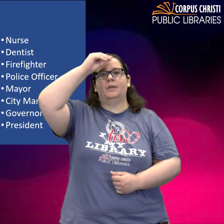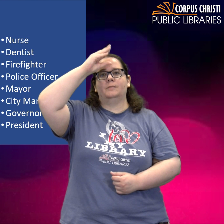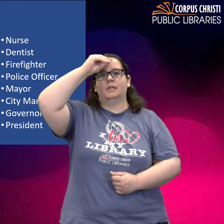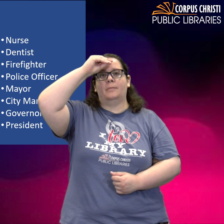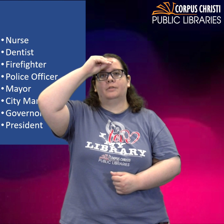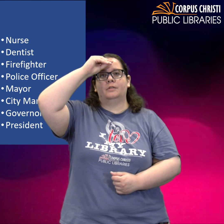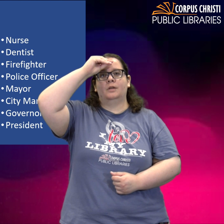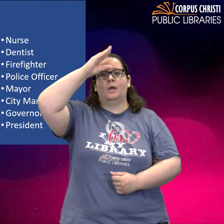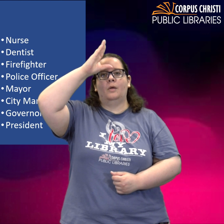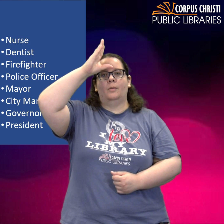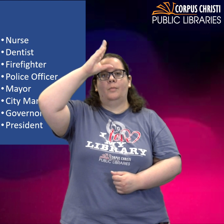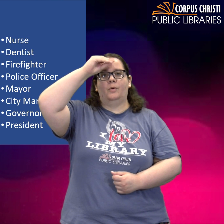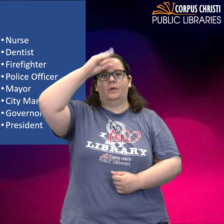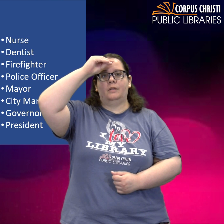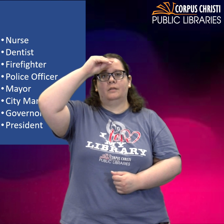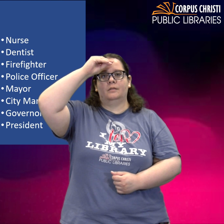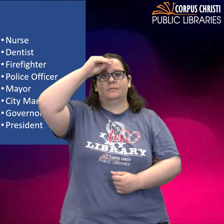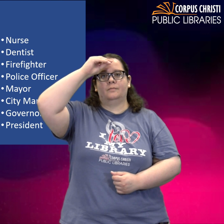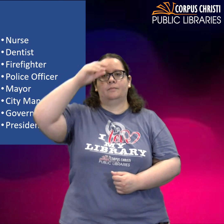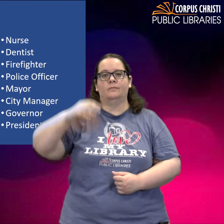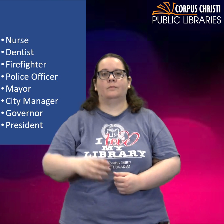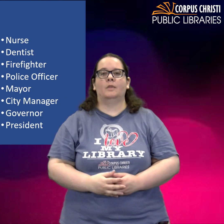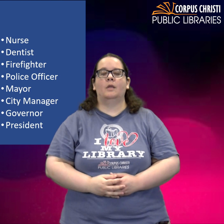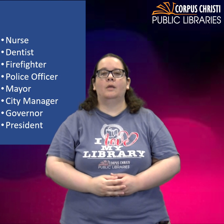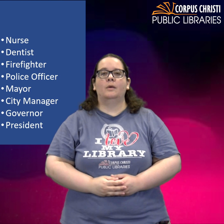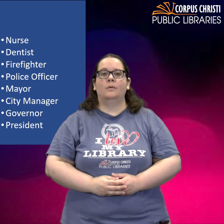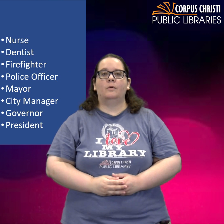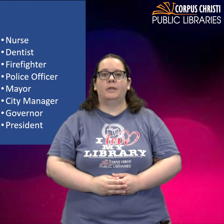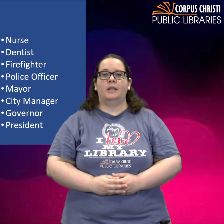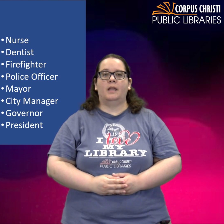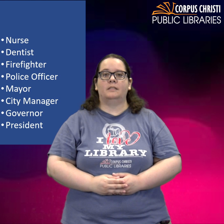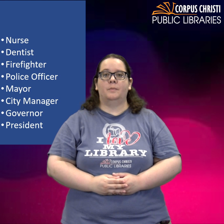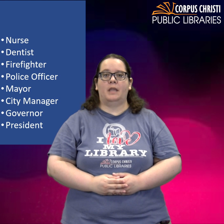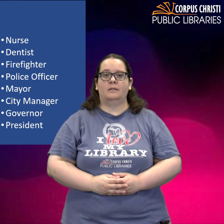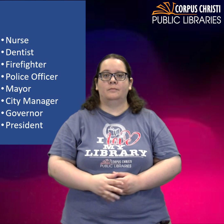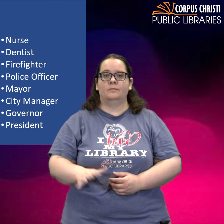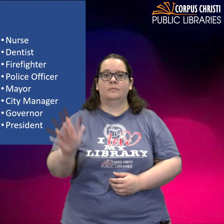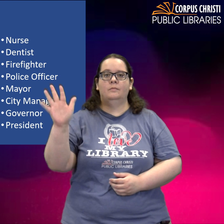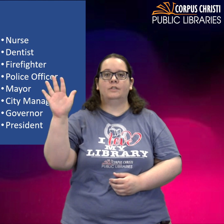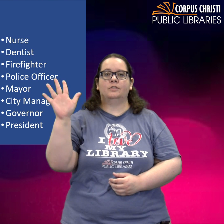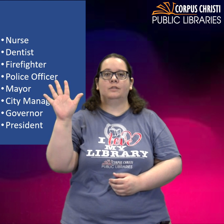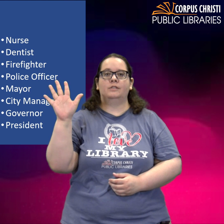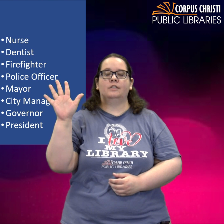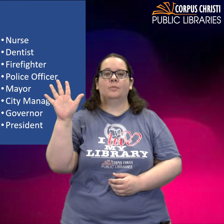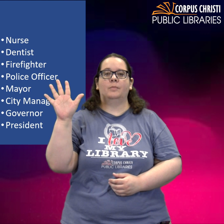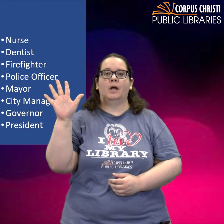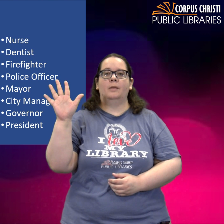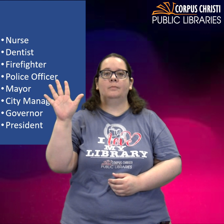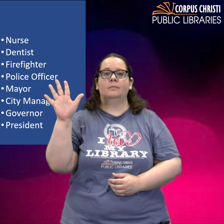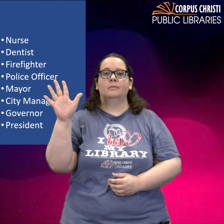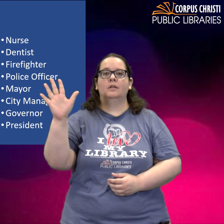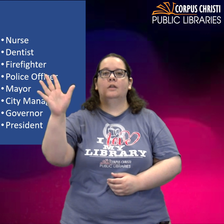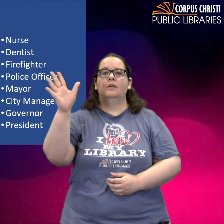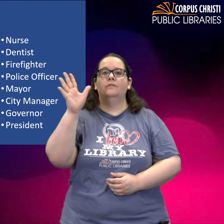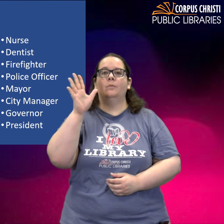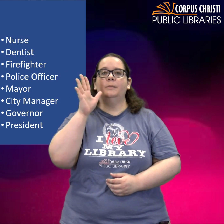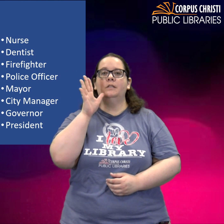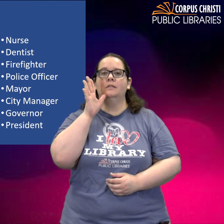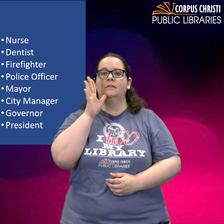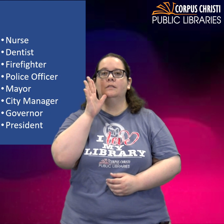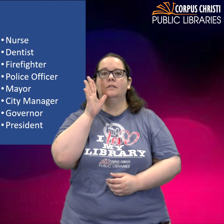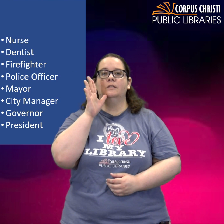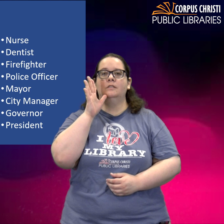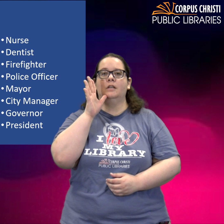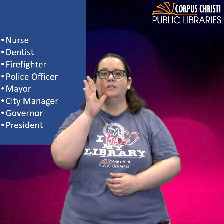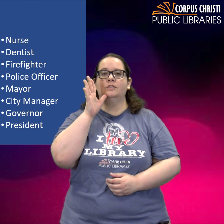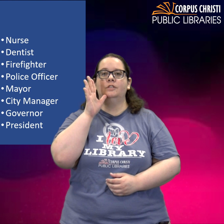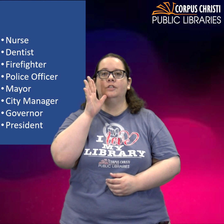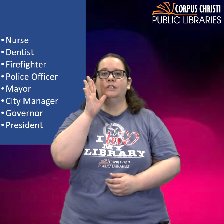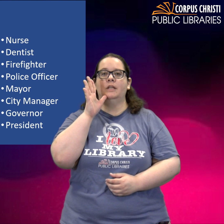baseball cap. Boy. Woman and man, we're just going to use an open palm. For a woman, touch your chin